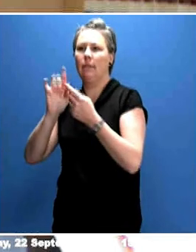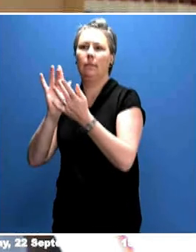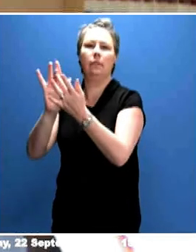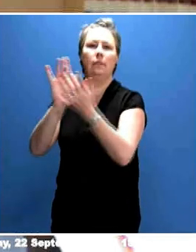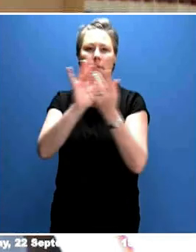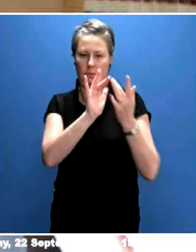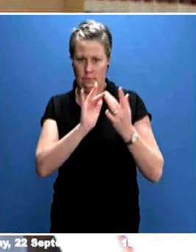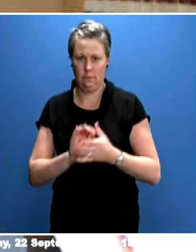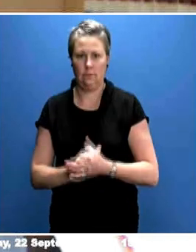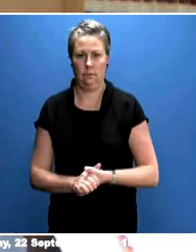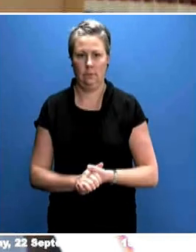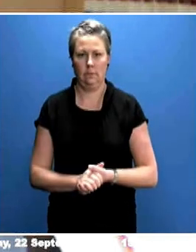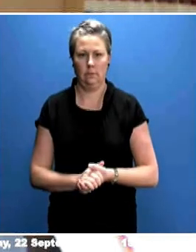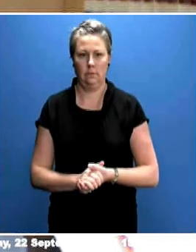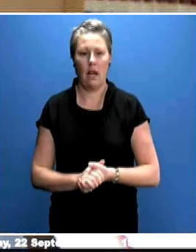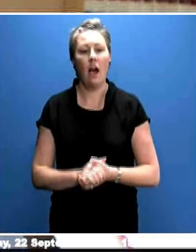With respect, that's very general.